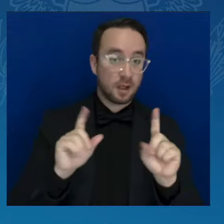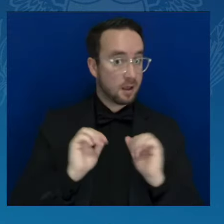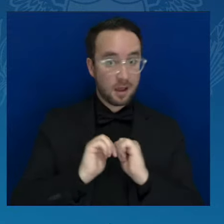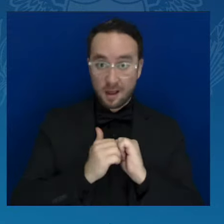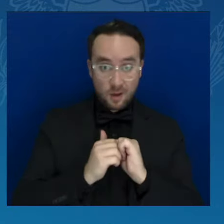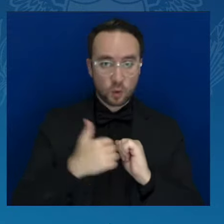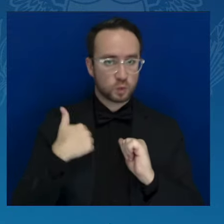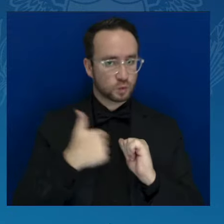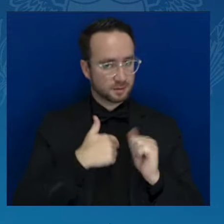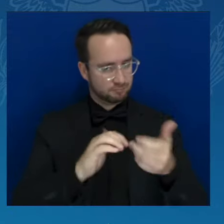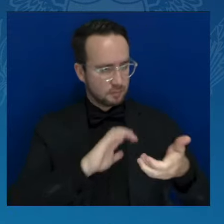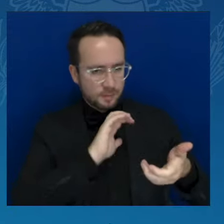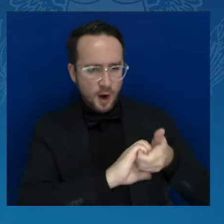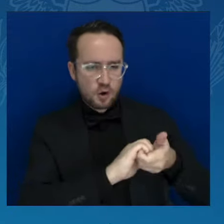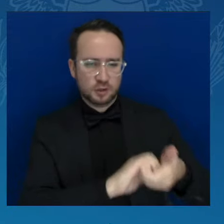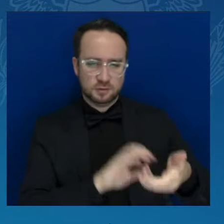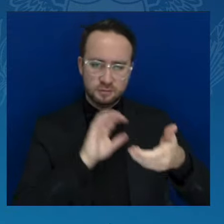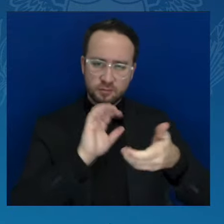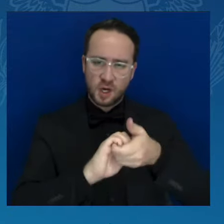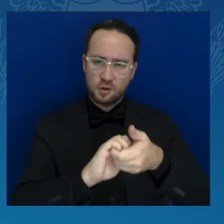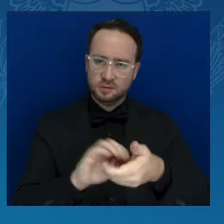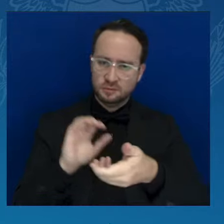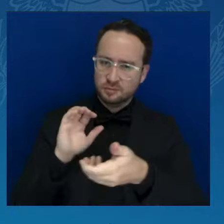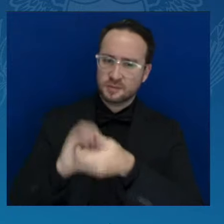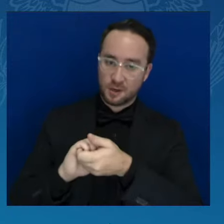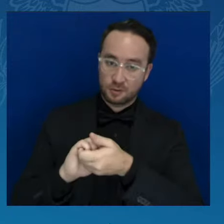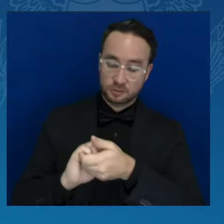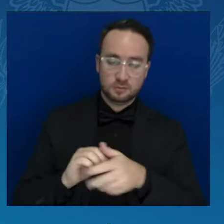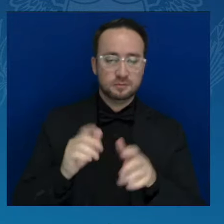that benefit us at home and that bolster our leadership around the world.